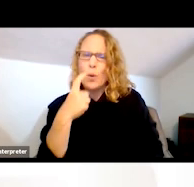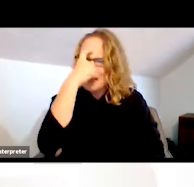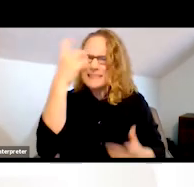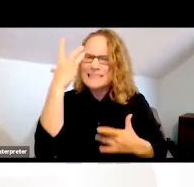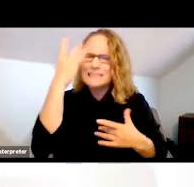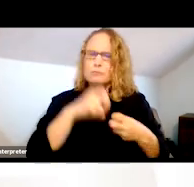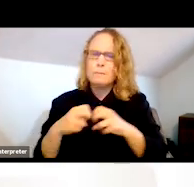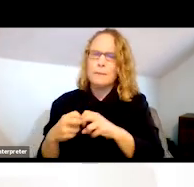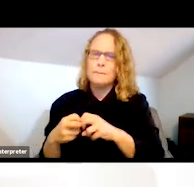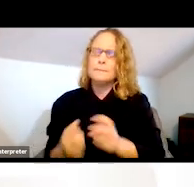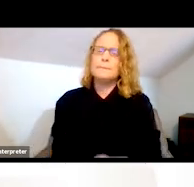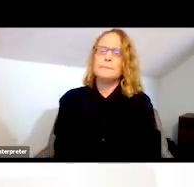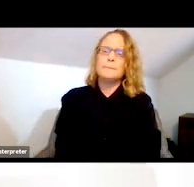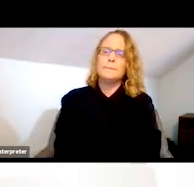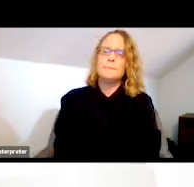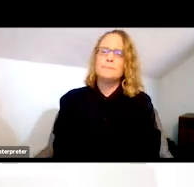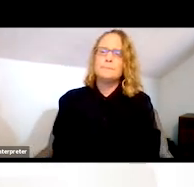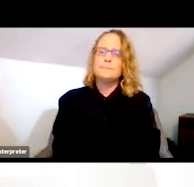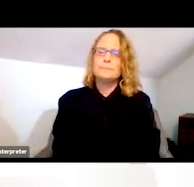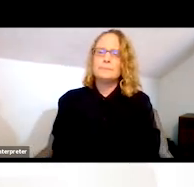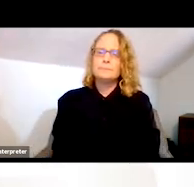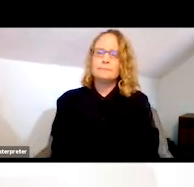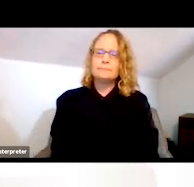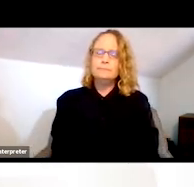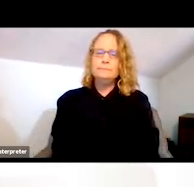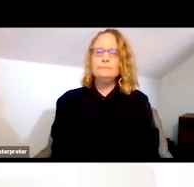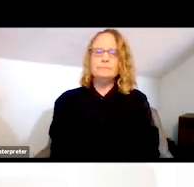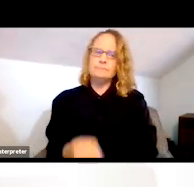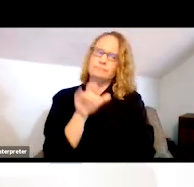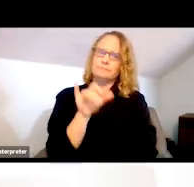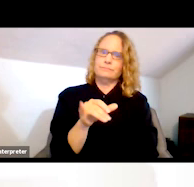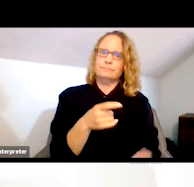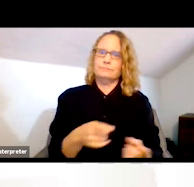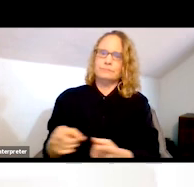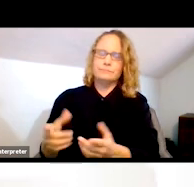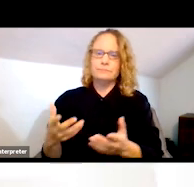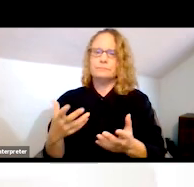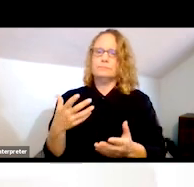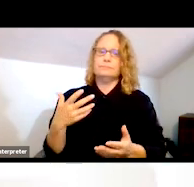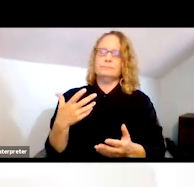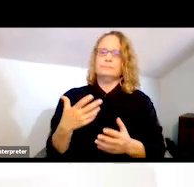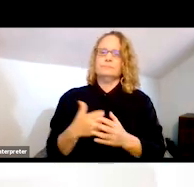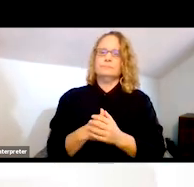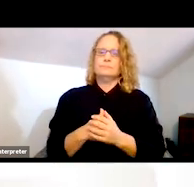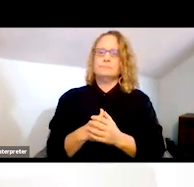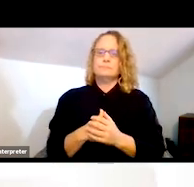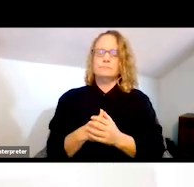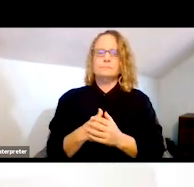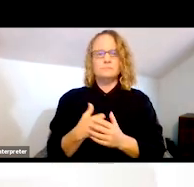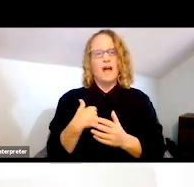We say treatment and stuff like that, but really, when I think about it, what's being institutionalized for mental health disorder,